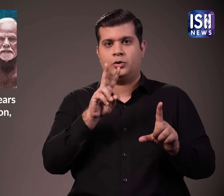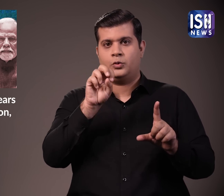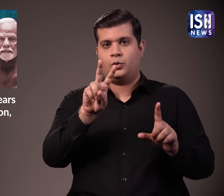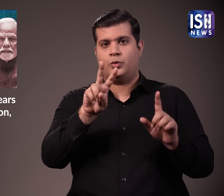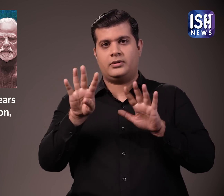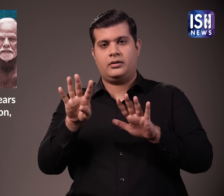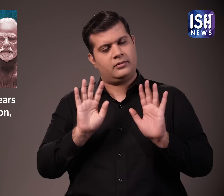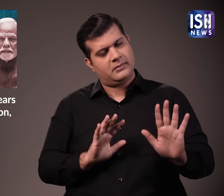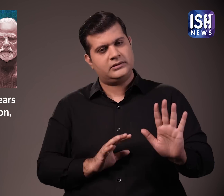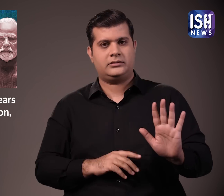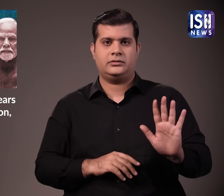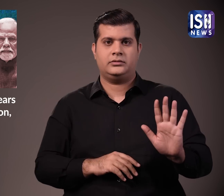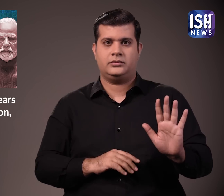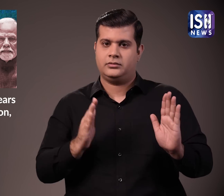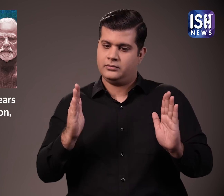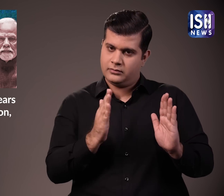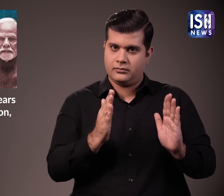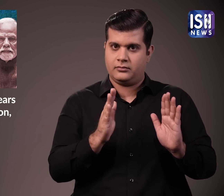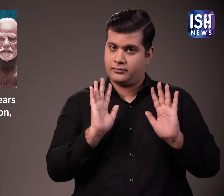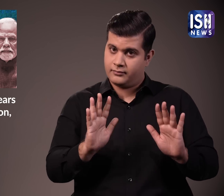They will rule only until 2029, with their term reduced.